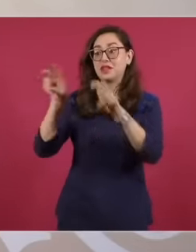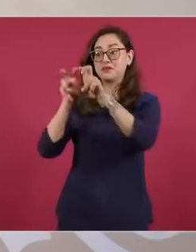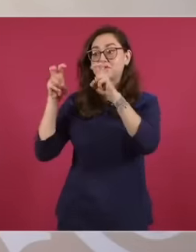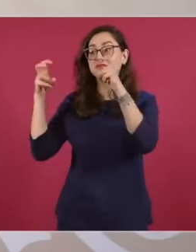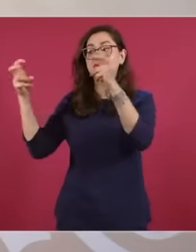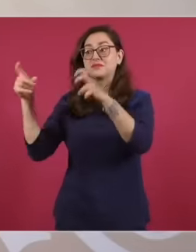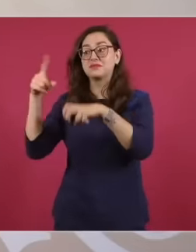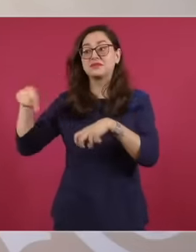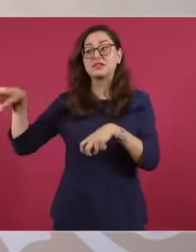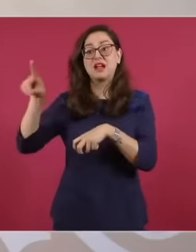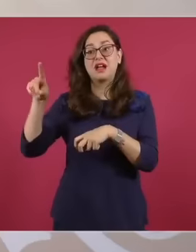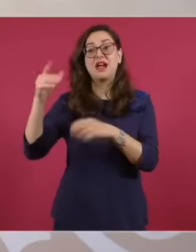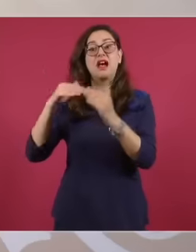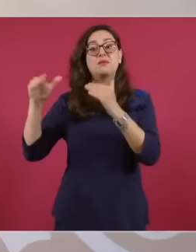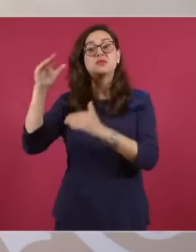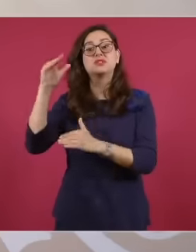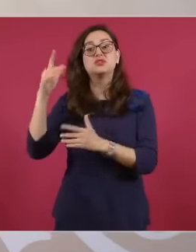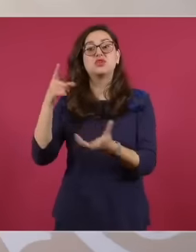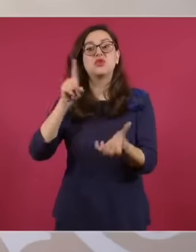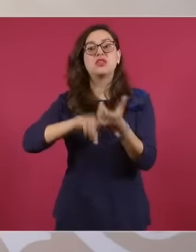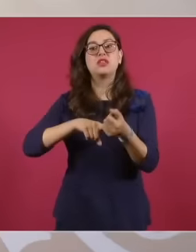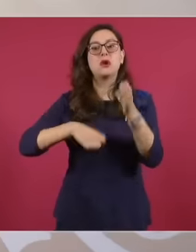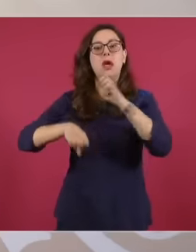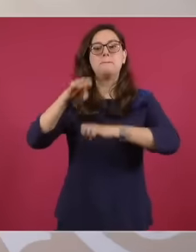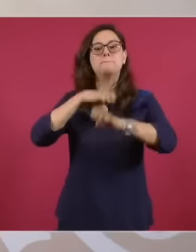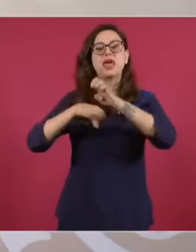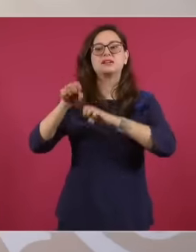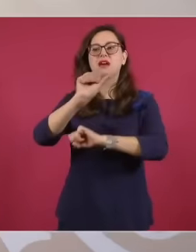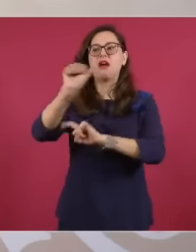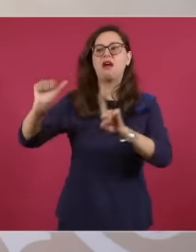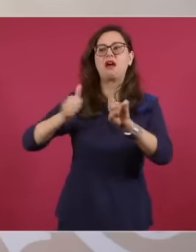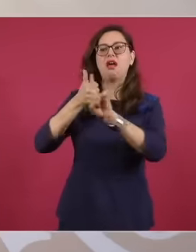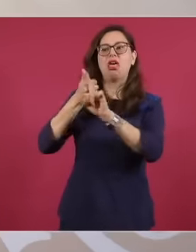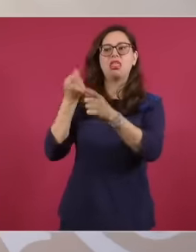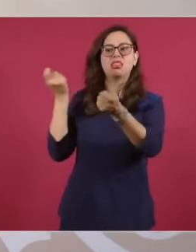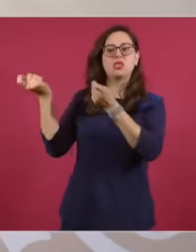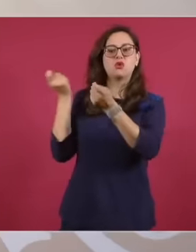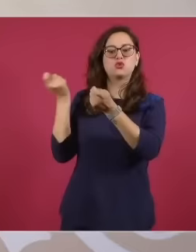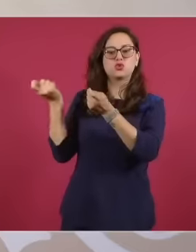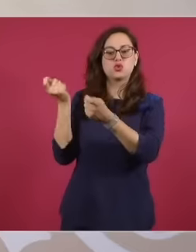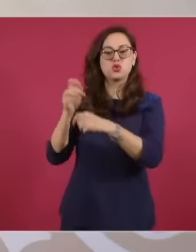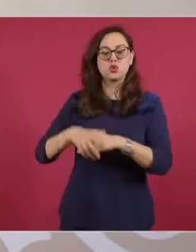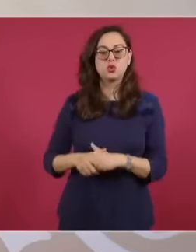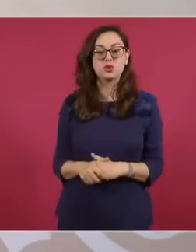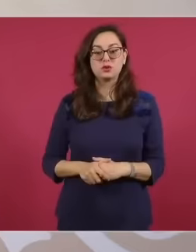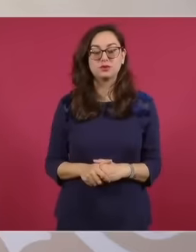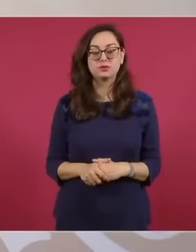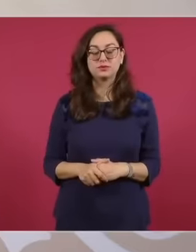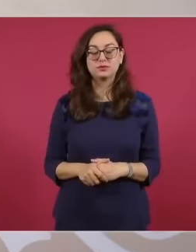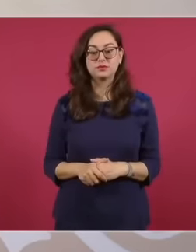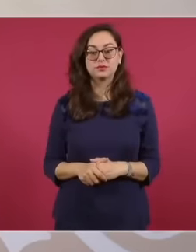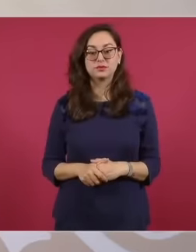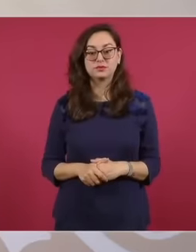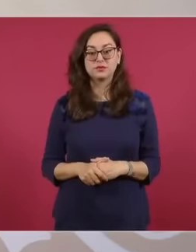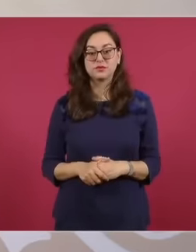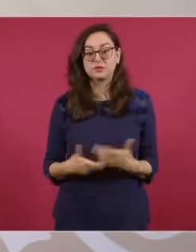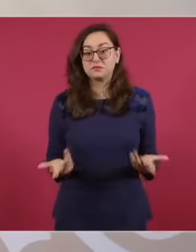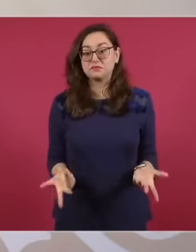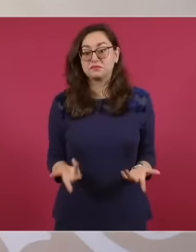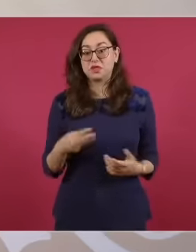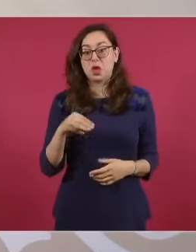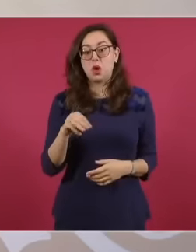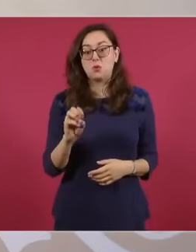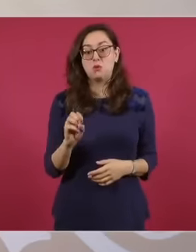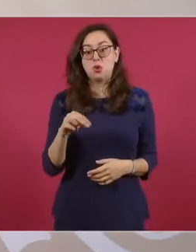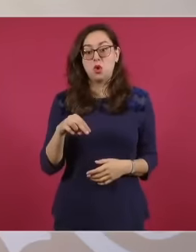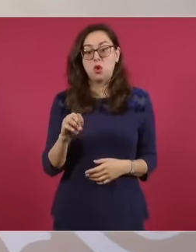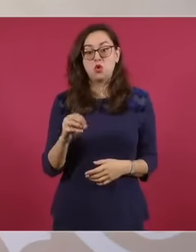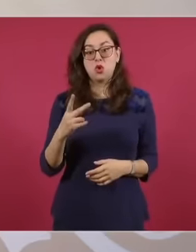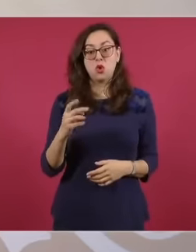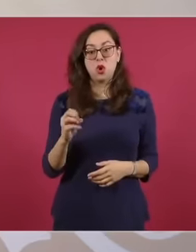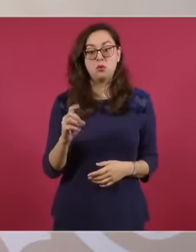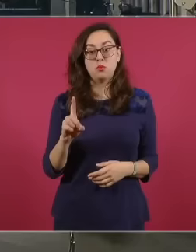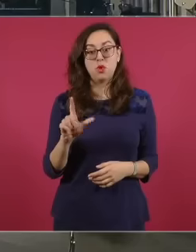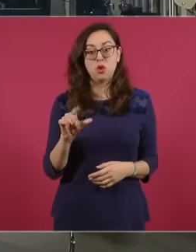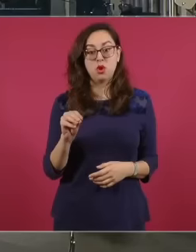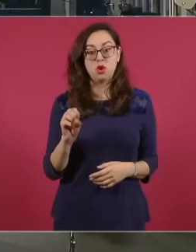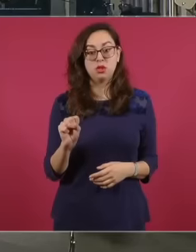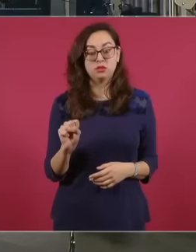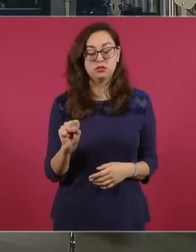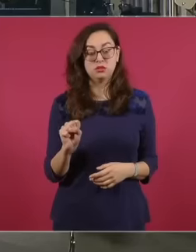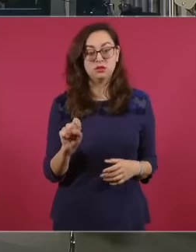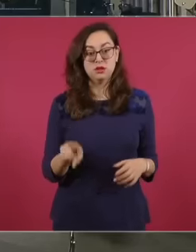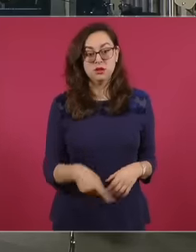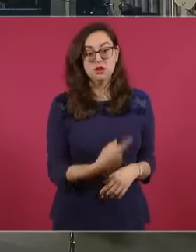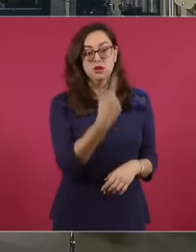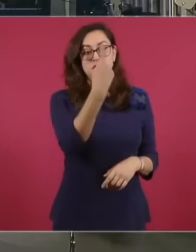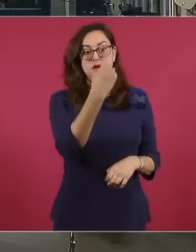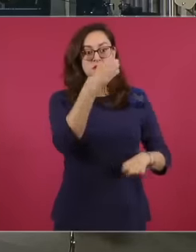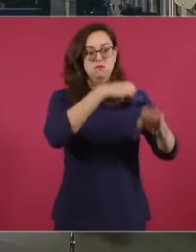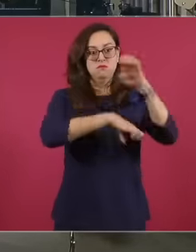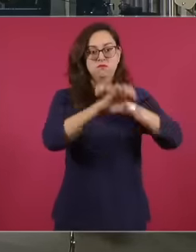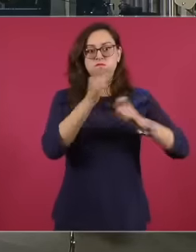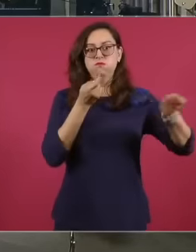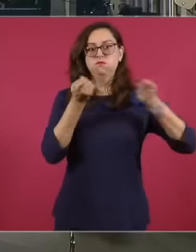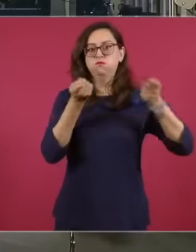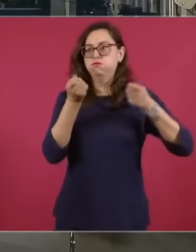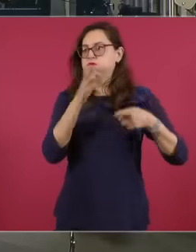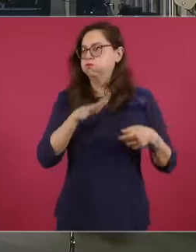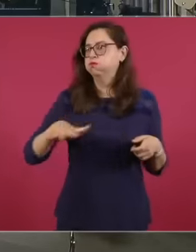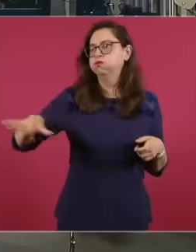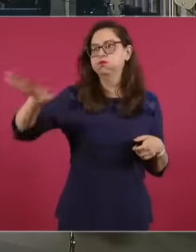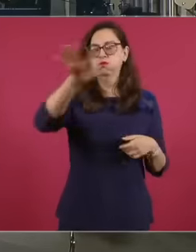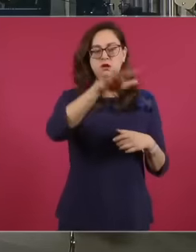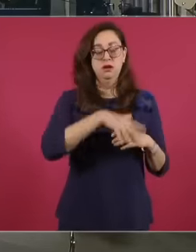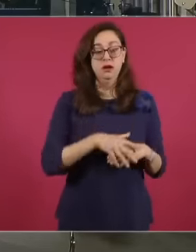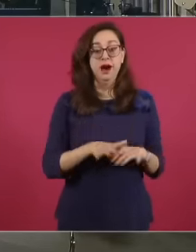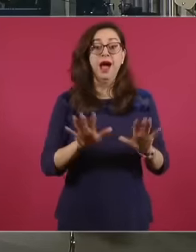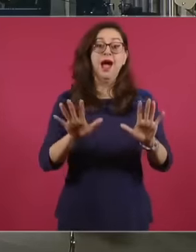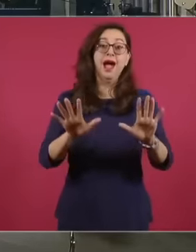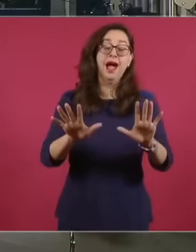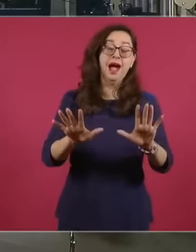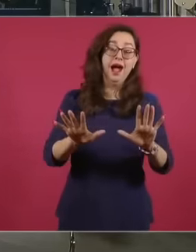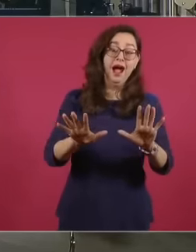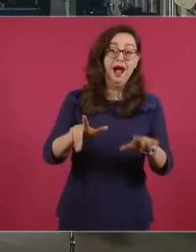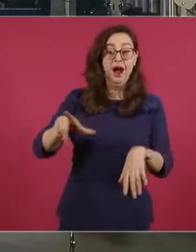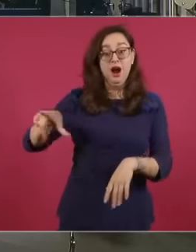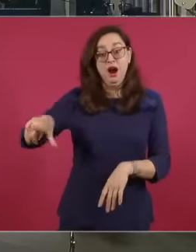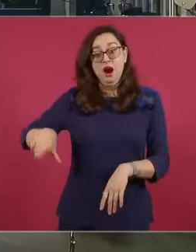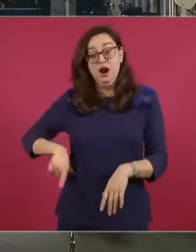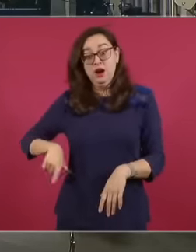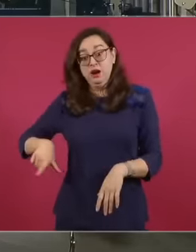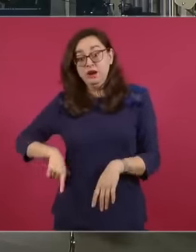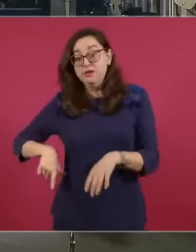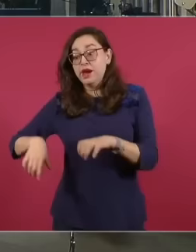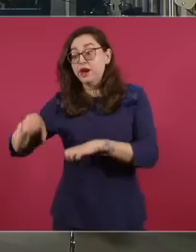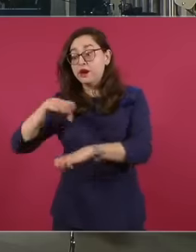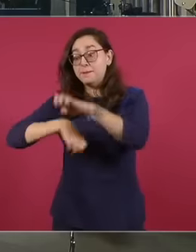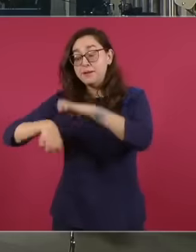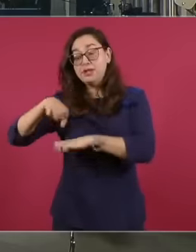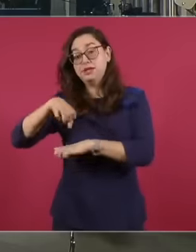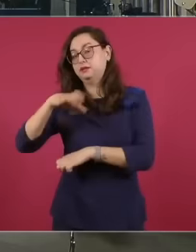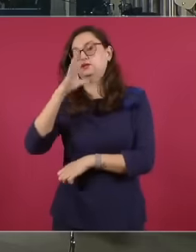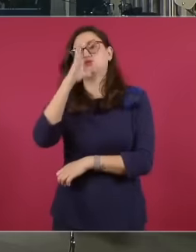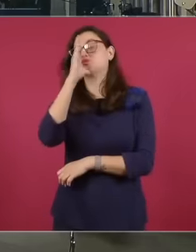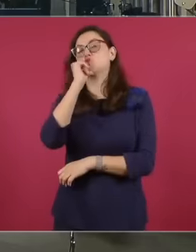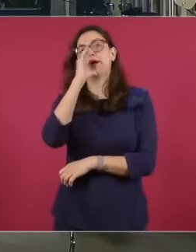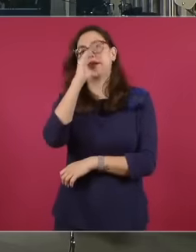in the In the case of monopolies, this cannot, for example, the government put up a